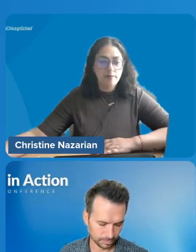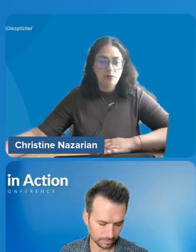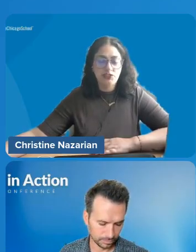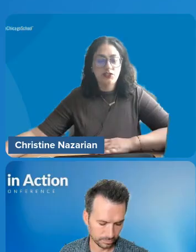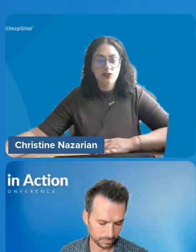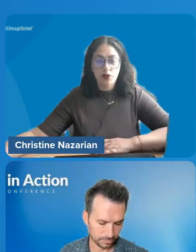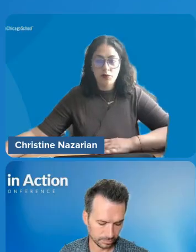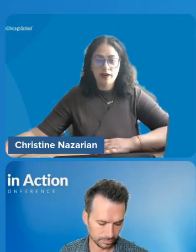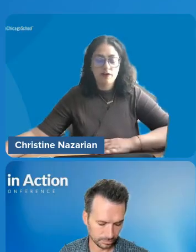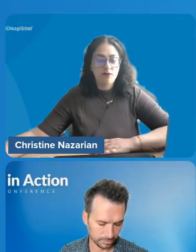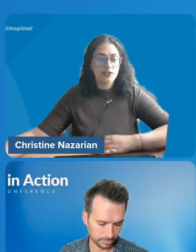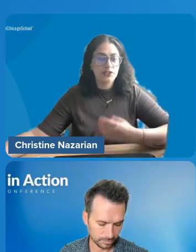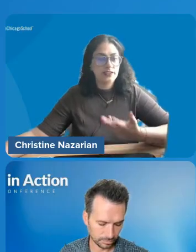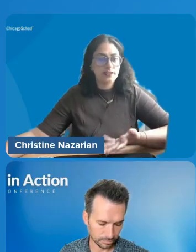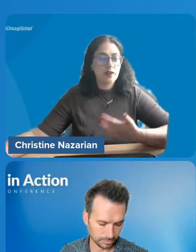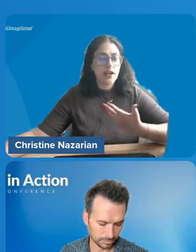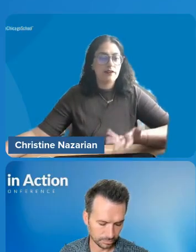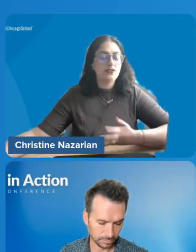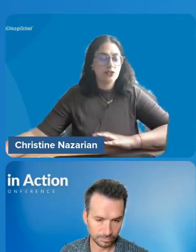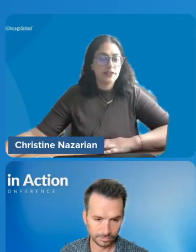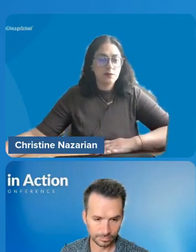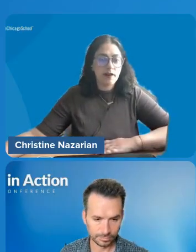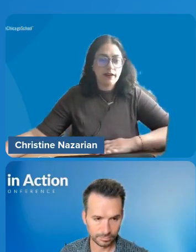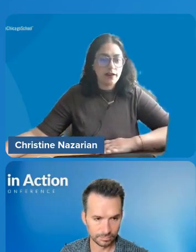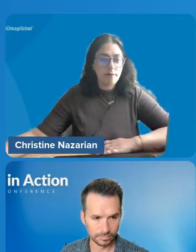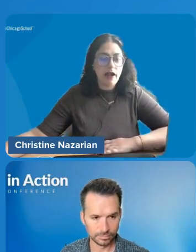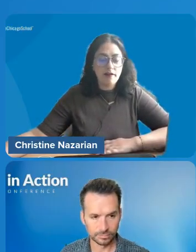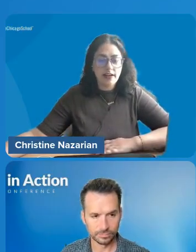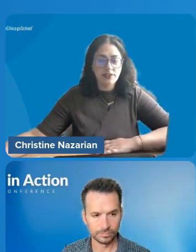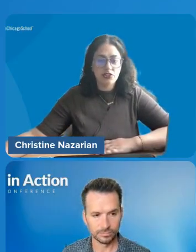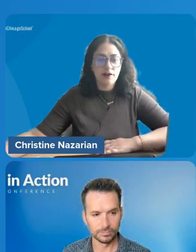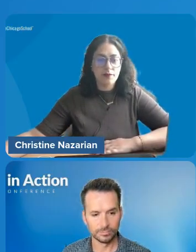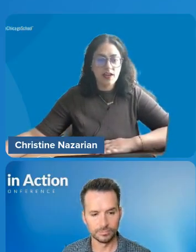which we're fortunate SimCare is transparent about and has shared with us.